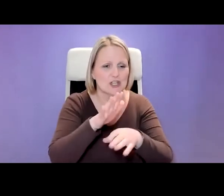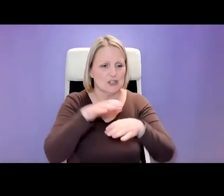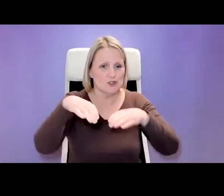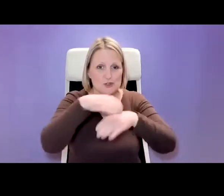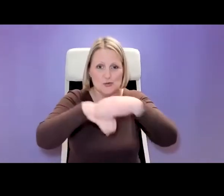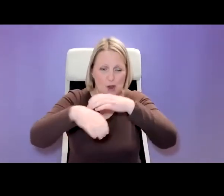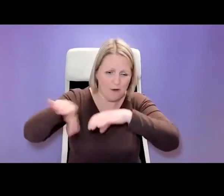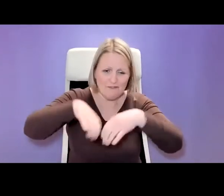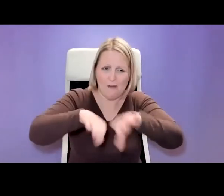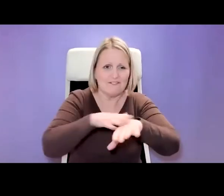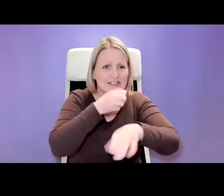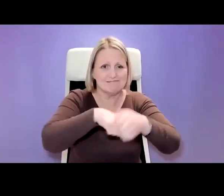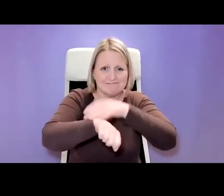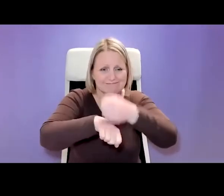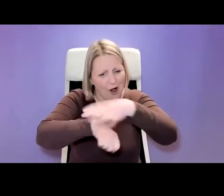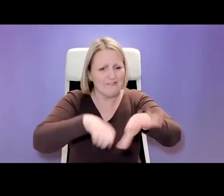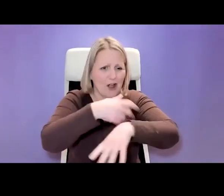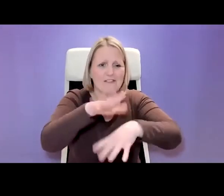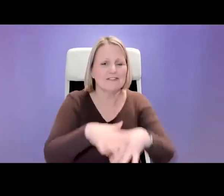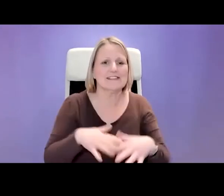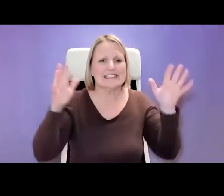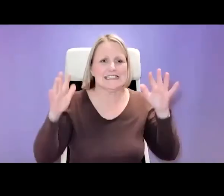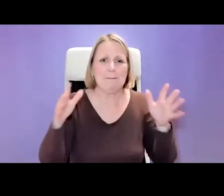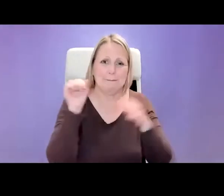For those of you who don't know what that means, he's kind of rocking back and forth,